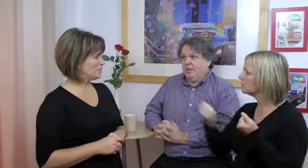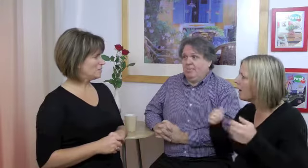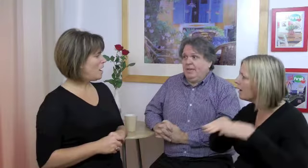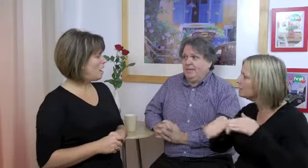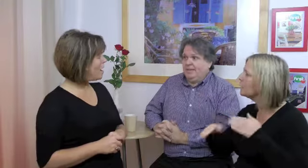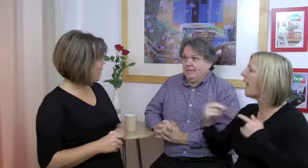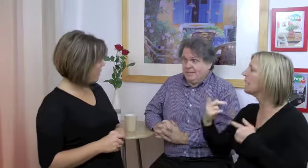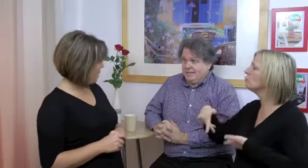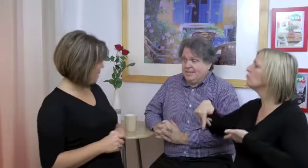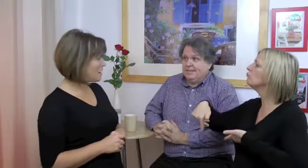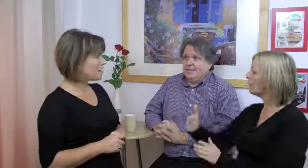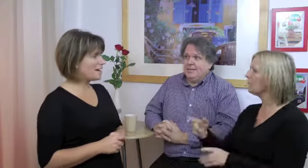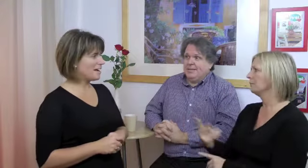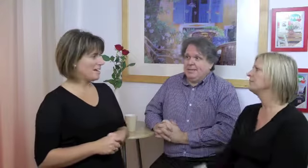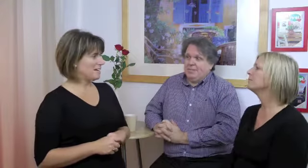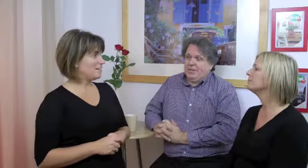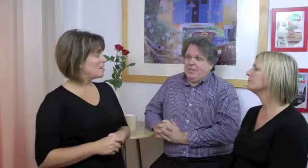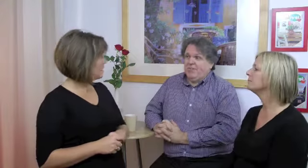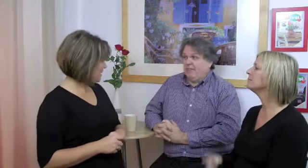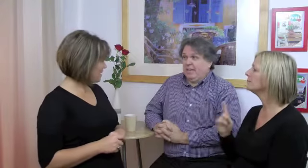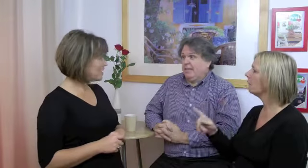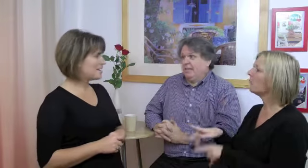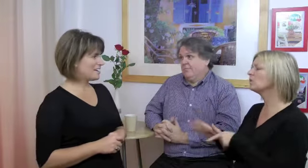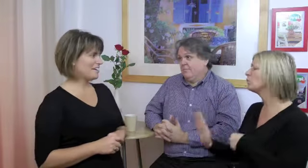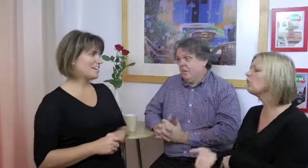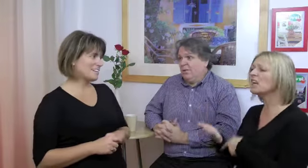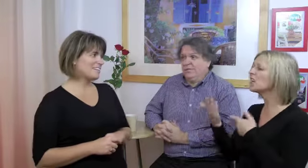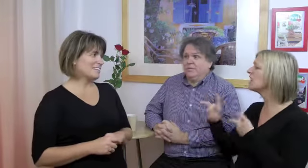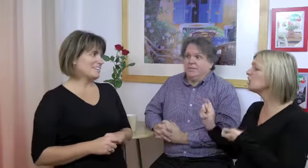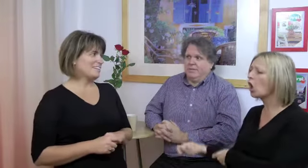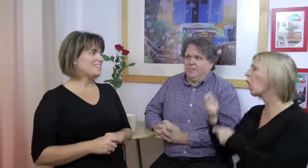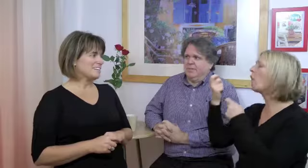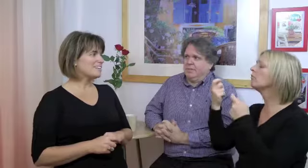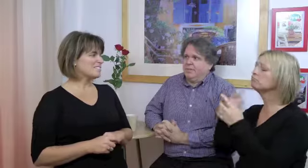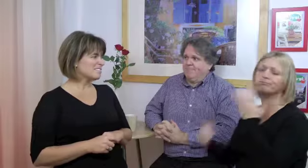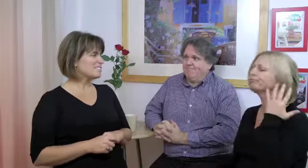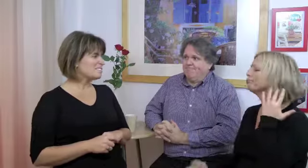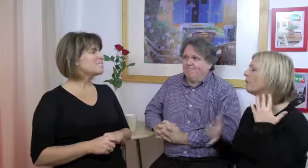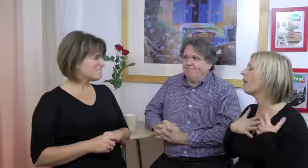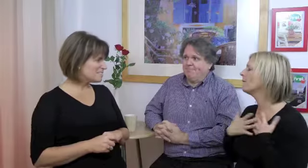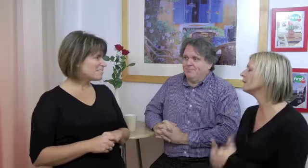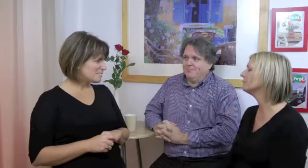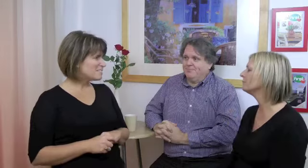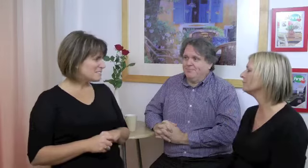rugby but I like cricket and golf and all sorts of sports as well.